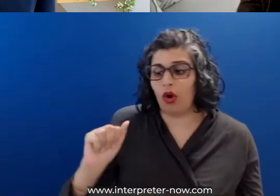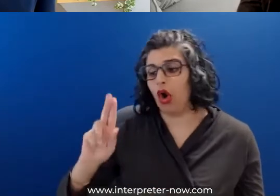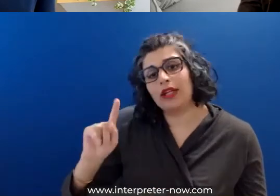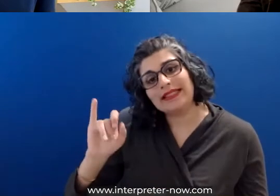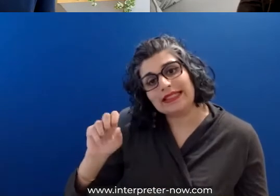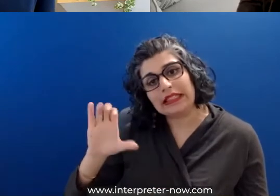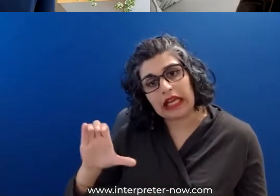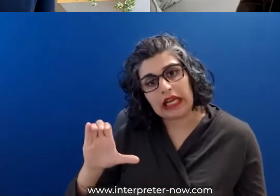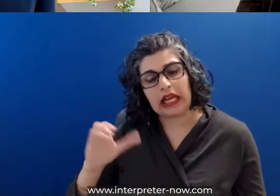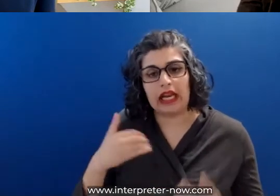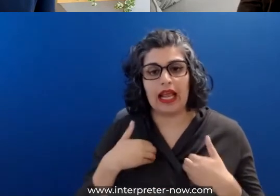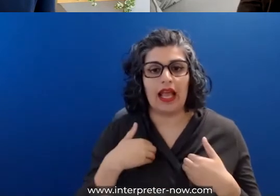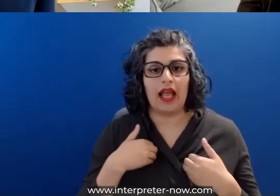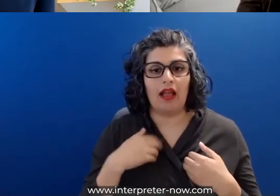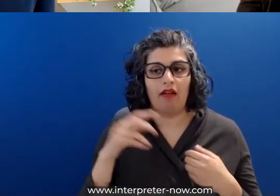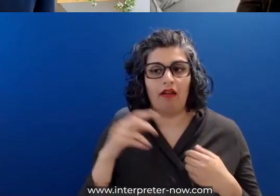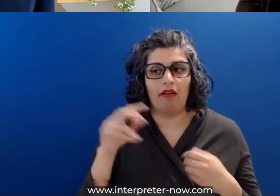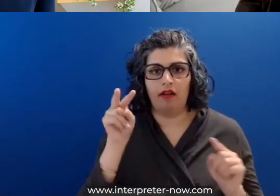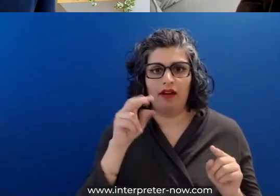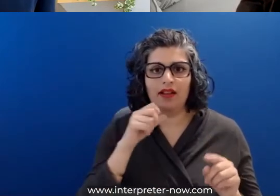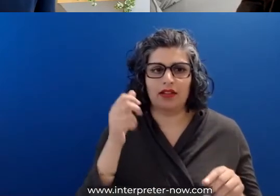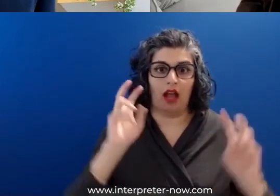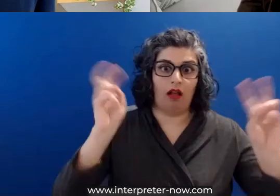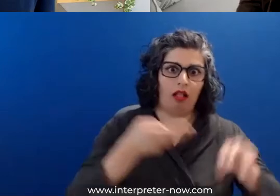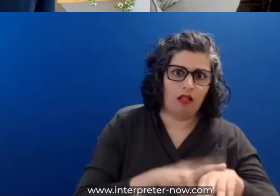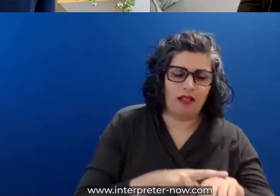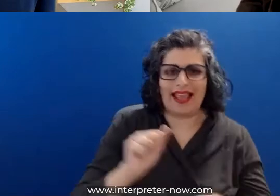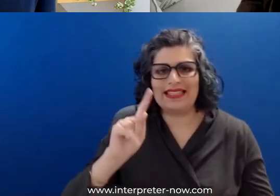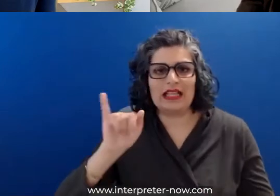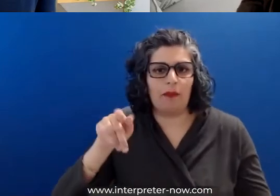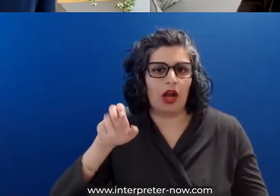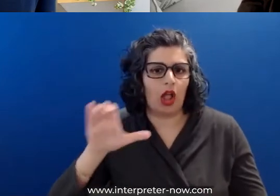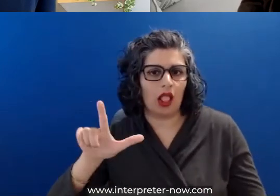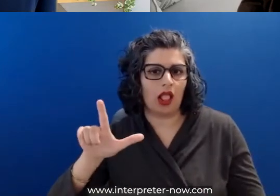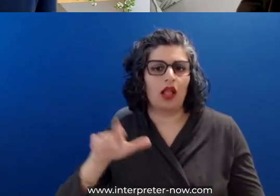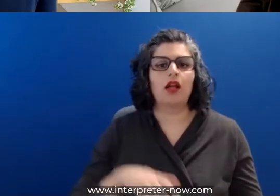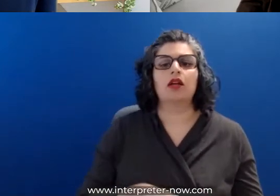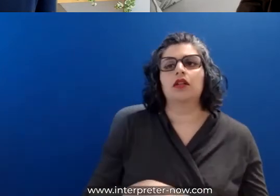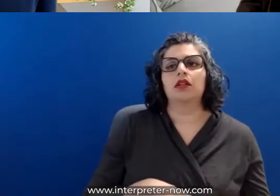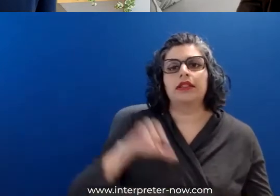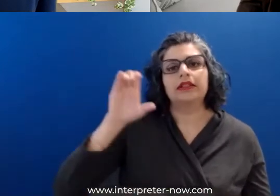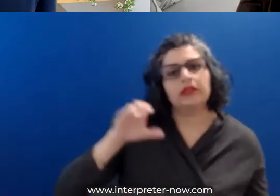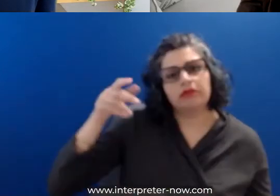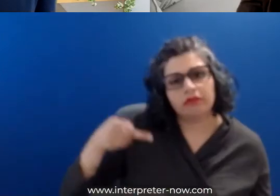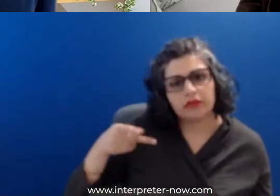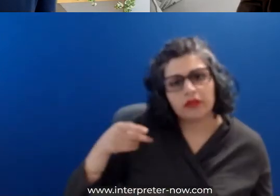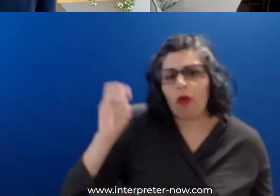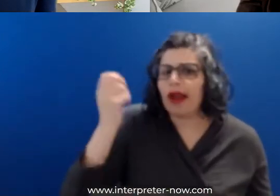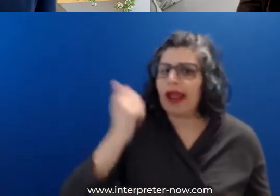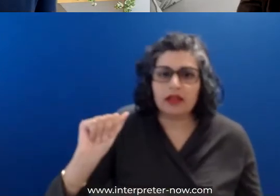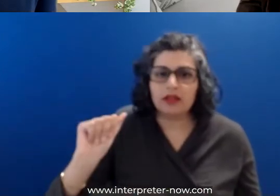have atypical eye gaze movements. Test-takers with cerebral palsy, or any form of paraplegia,